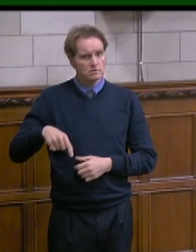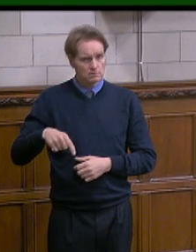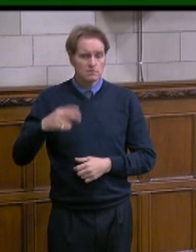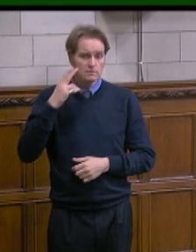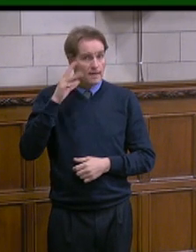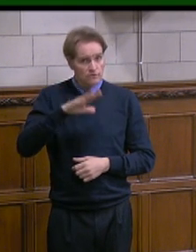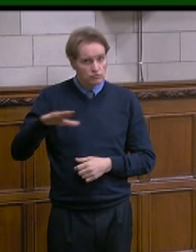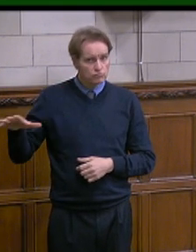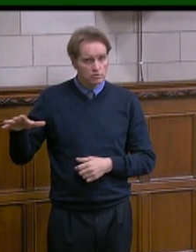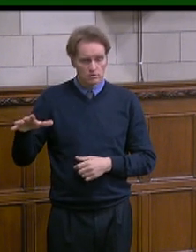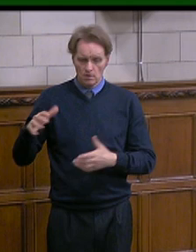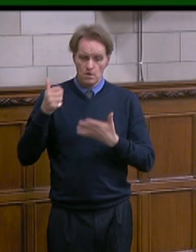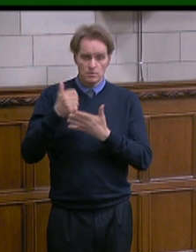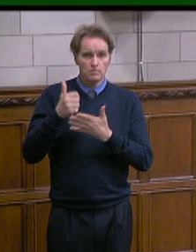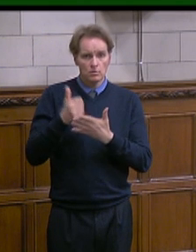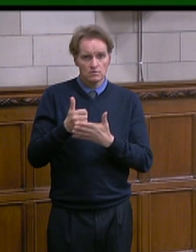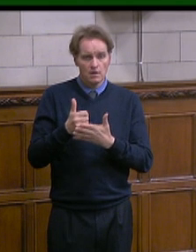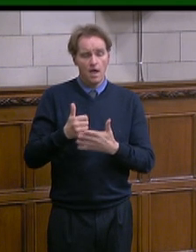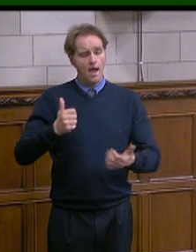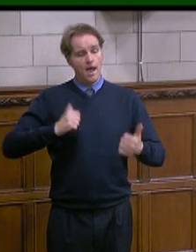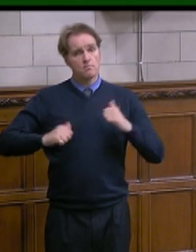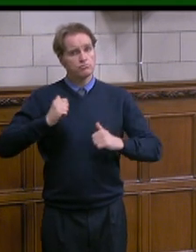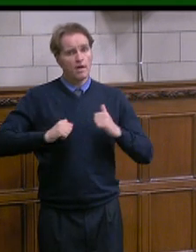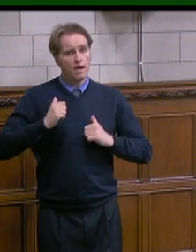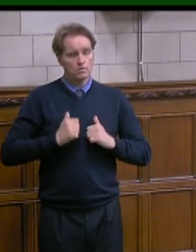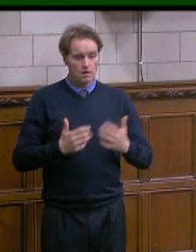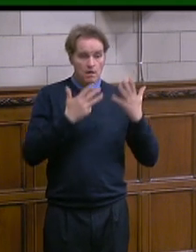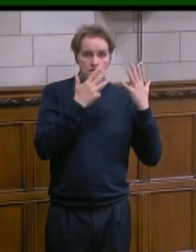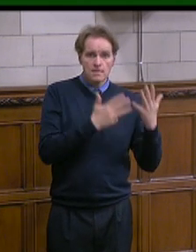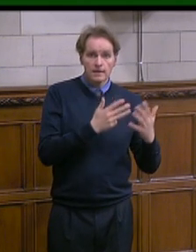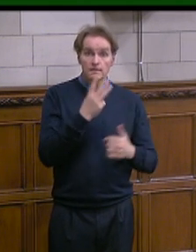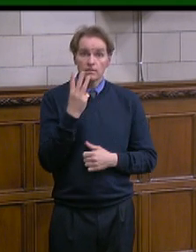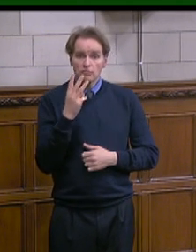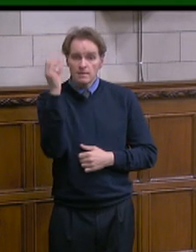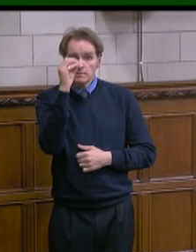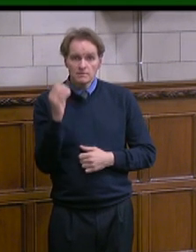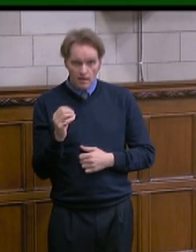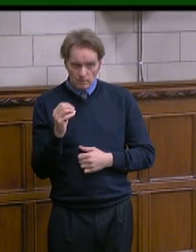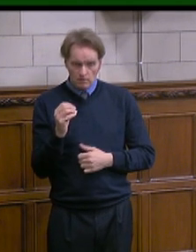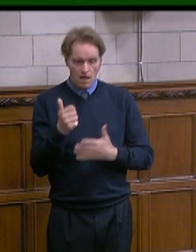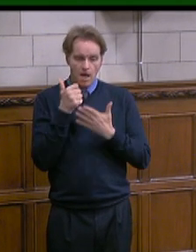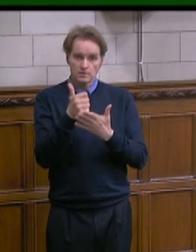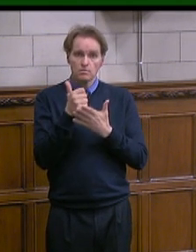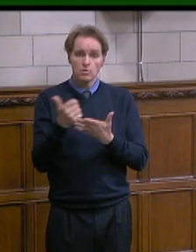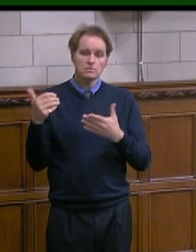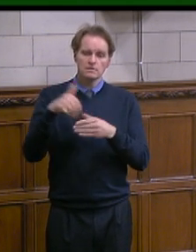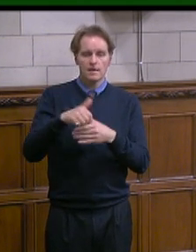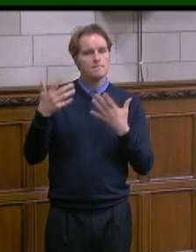We are proud that 93% of hearing impaired children are supported to attend a mainstream school.